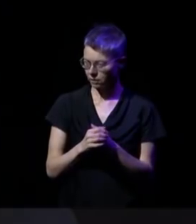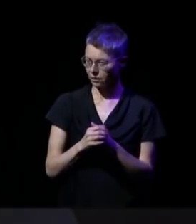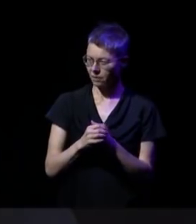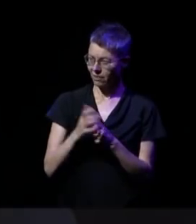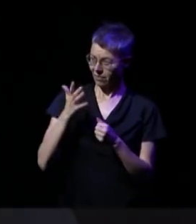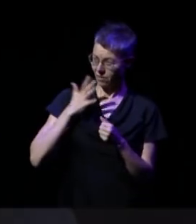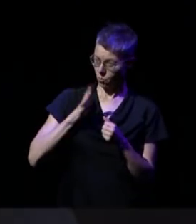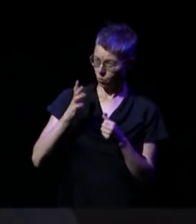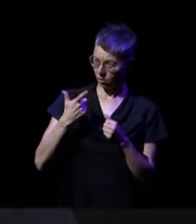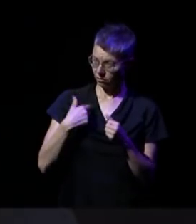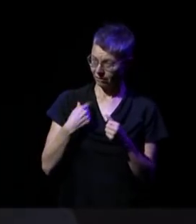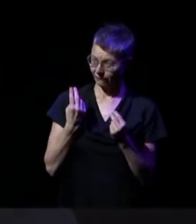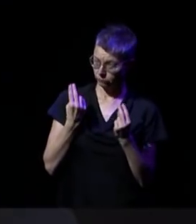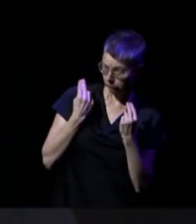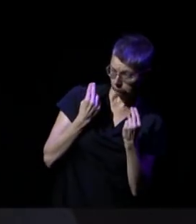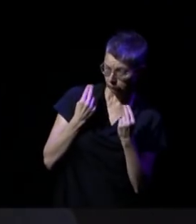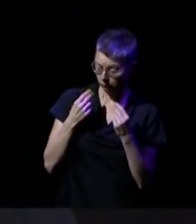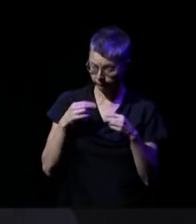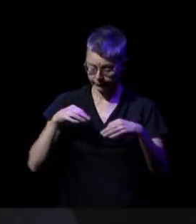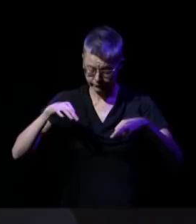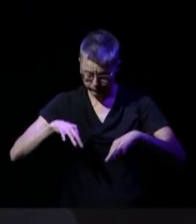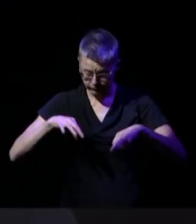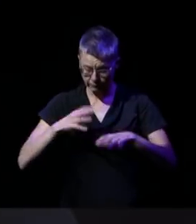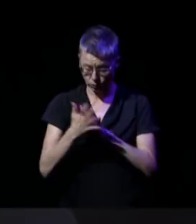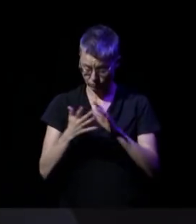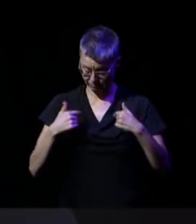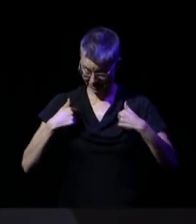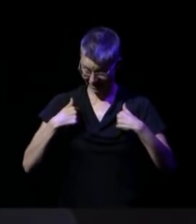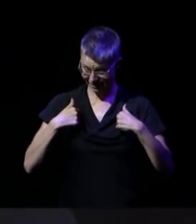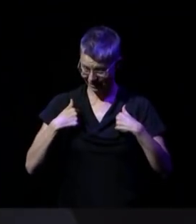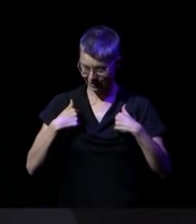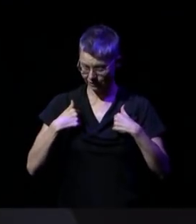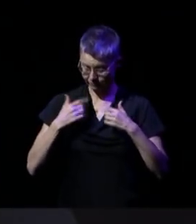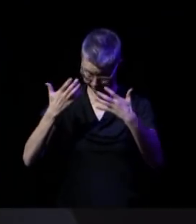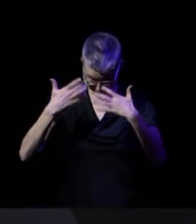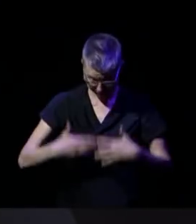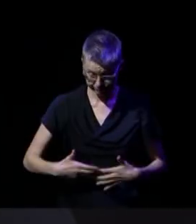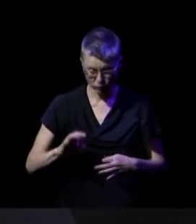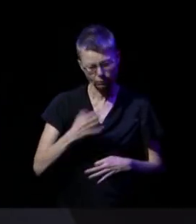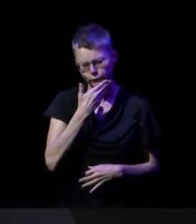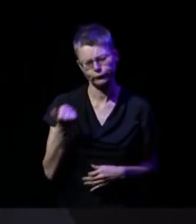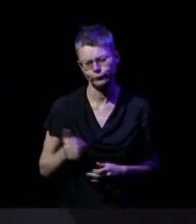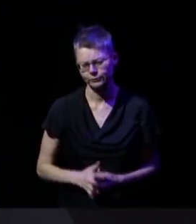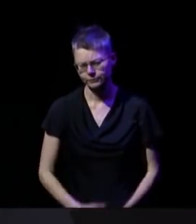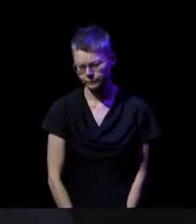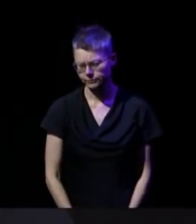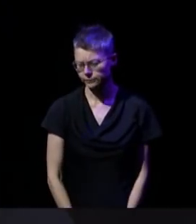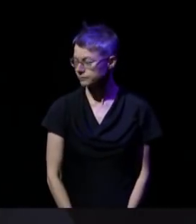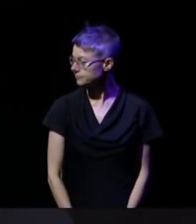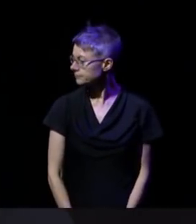It is a real messaging to myself that who I am as I am is not beautiful, you know.